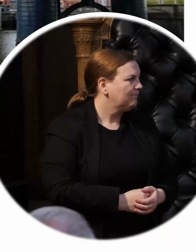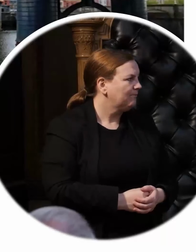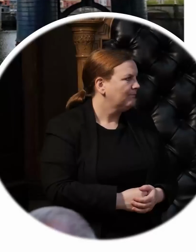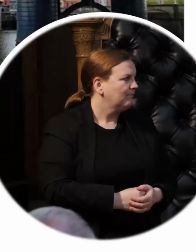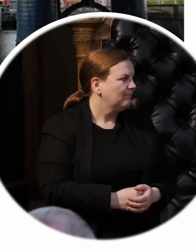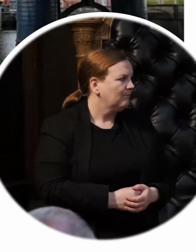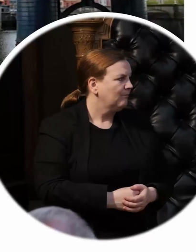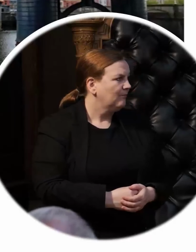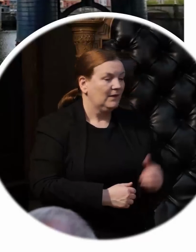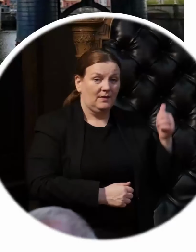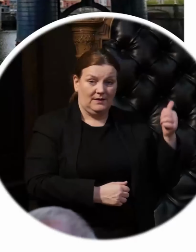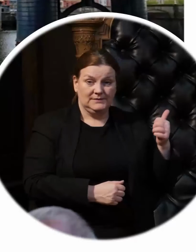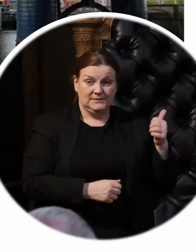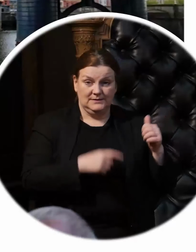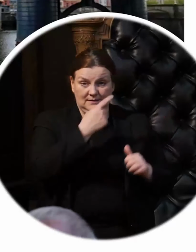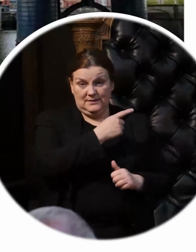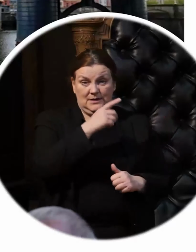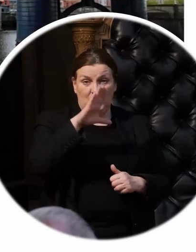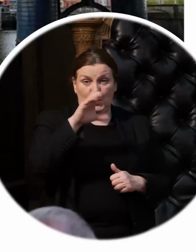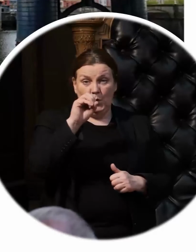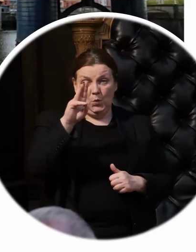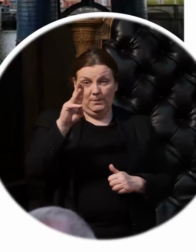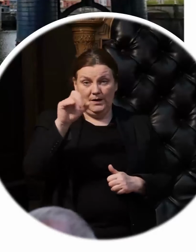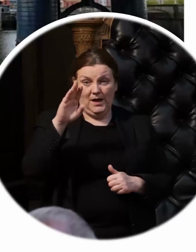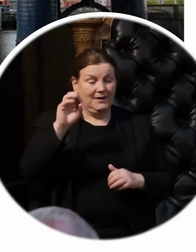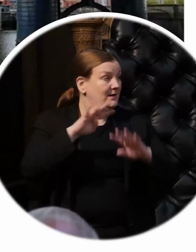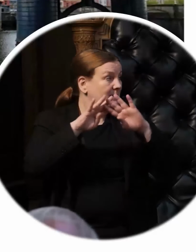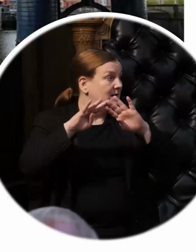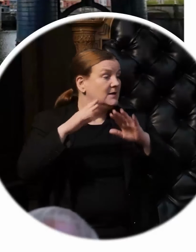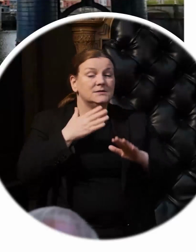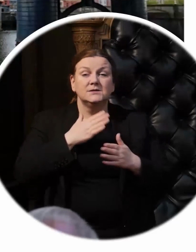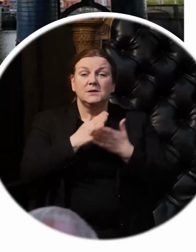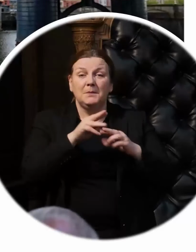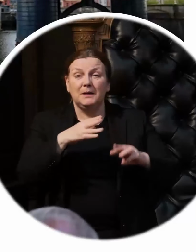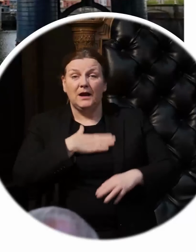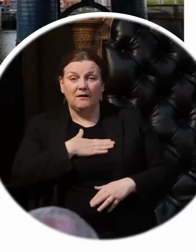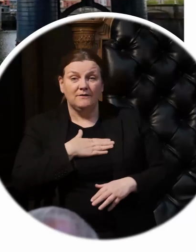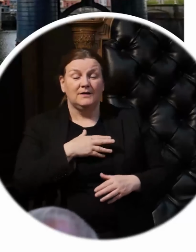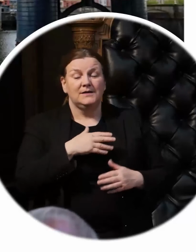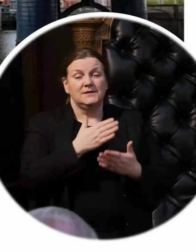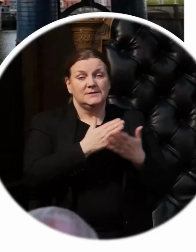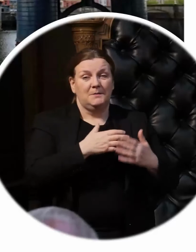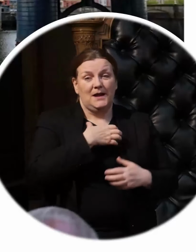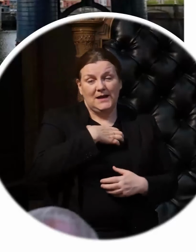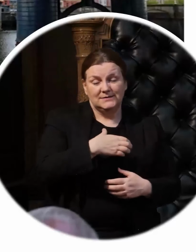This is the Loop Line which crosses over the River Liffey. Some people love it, some people hate it. I'm obviously a lover of it.